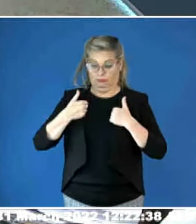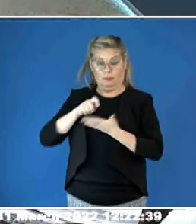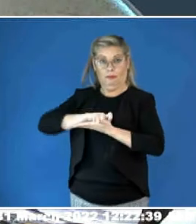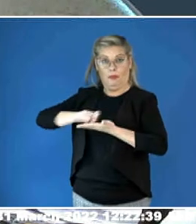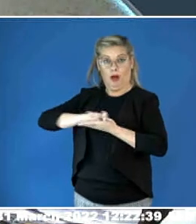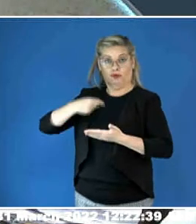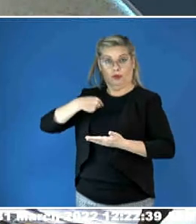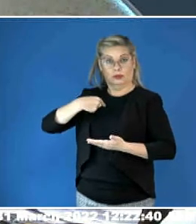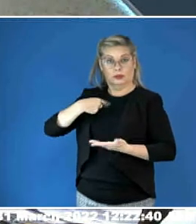gaps had been identified?